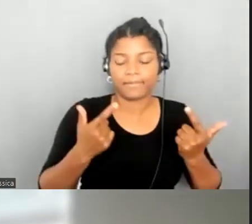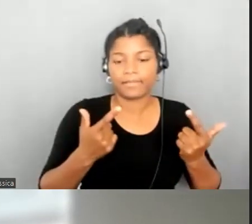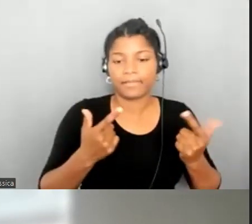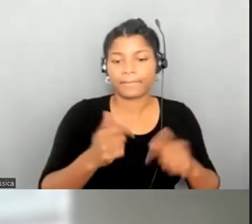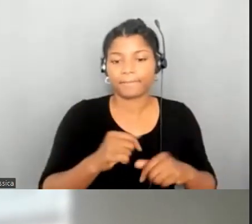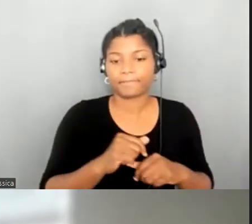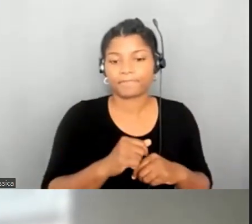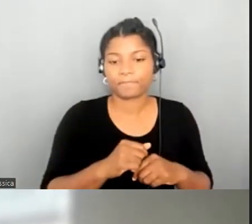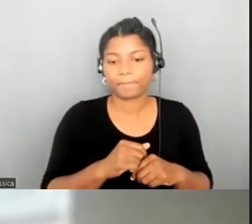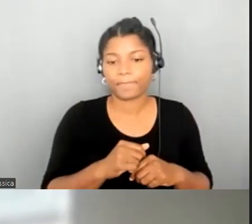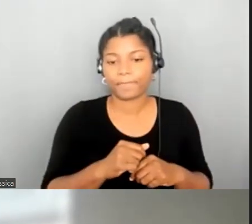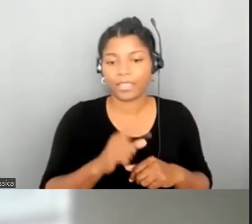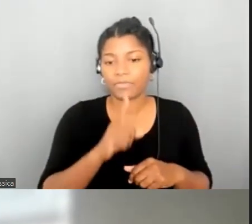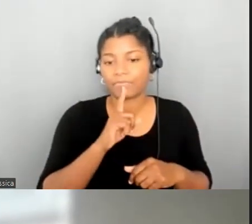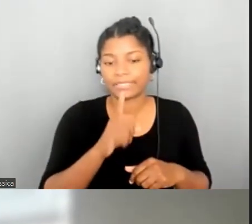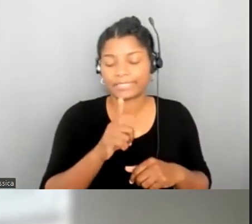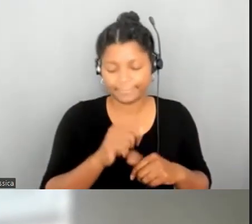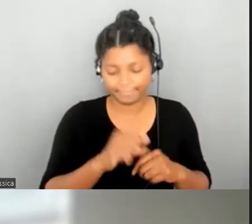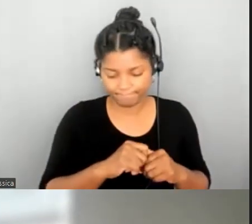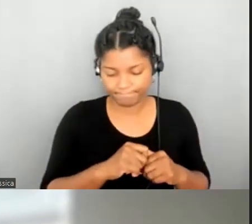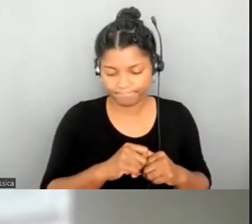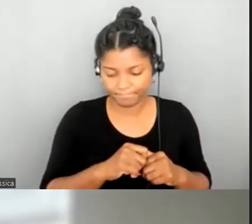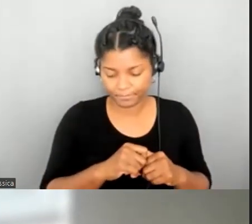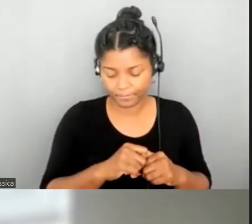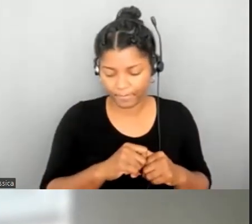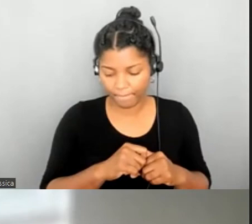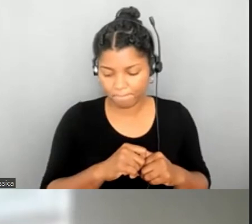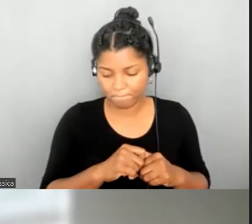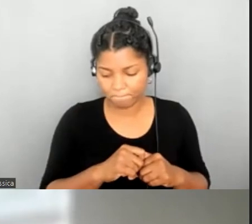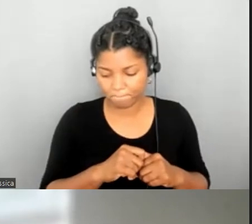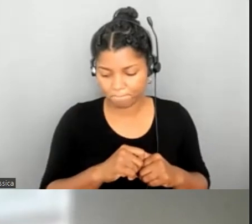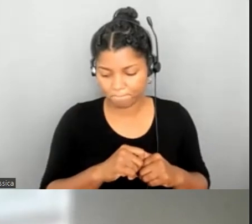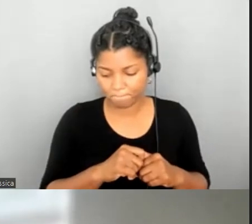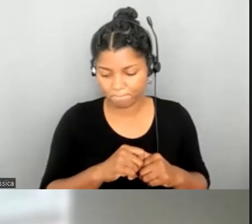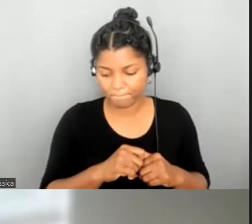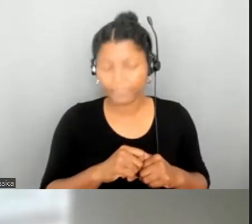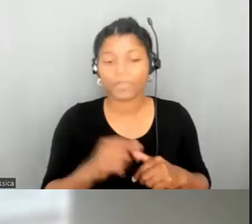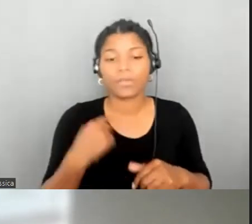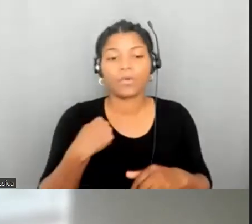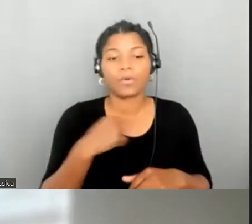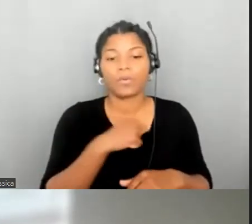The fact that we are part of even though we are not part of the Department of Health,